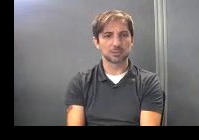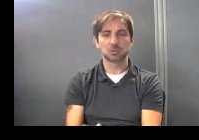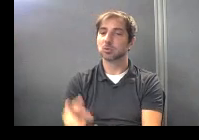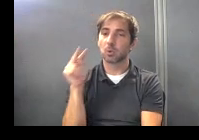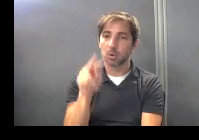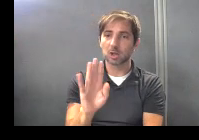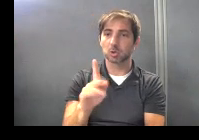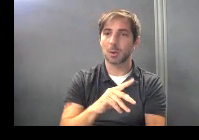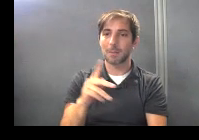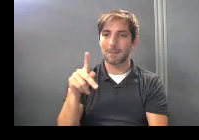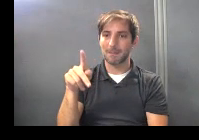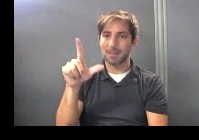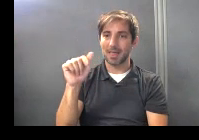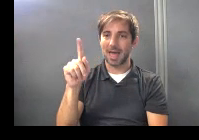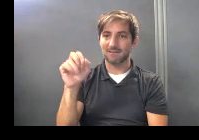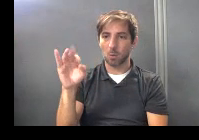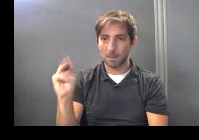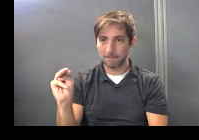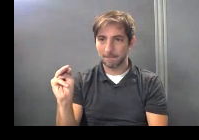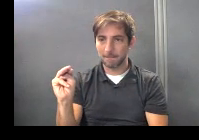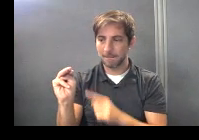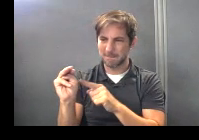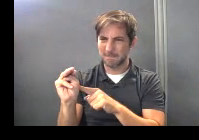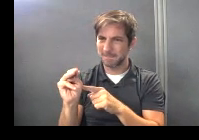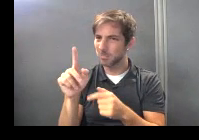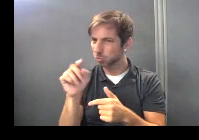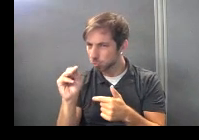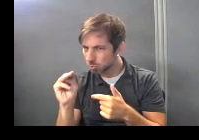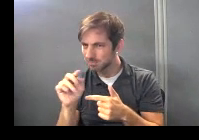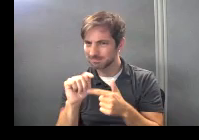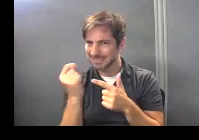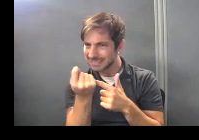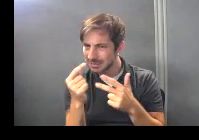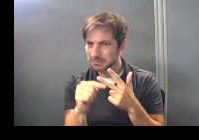ZOOM OR TEAMS, THEY HAVE INFORMATION ON HOW TO MAKE IT ACCESSIBLE.